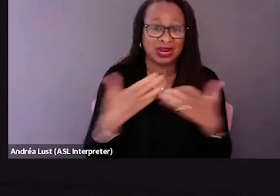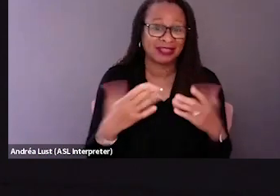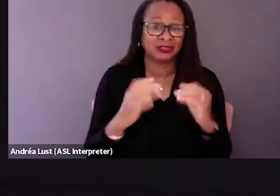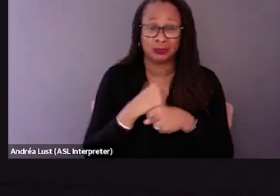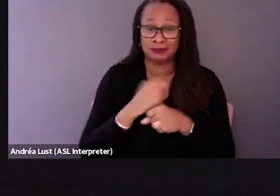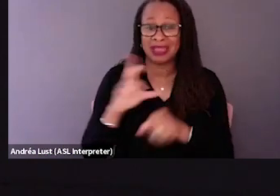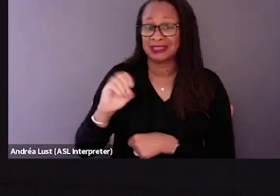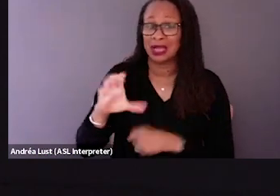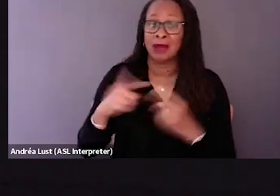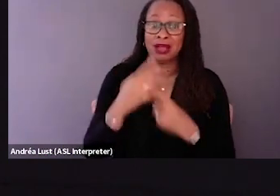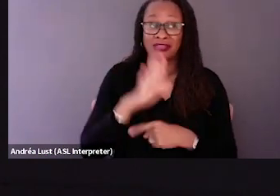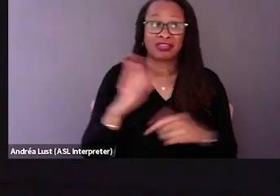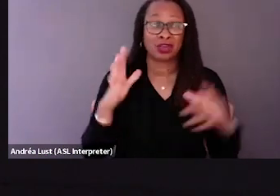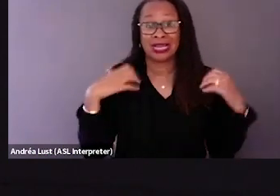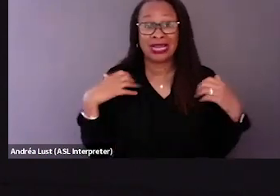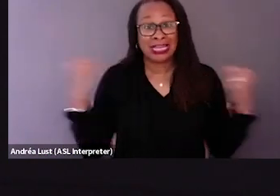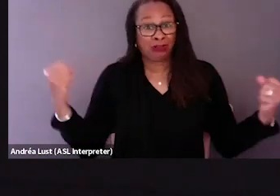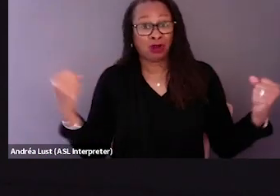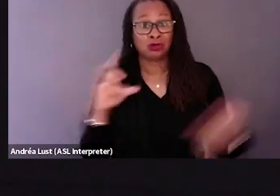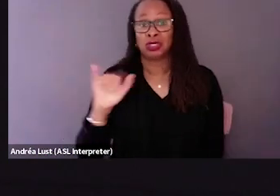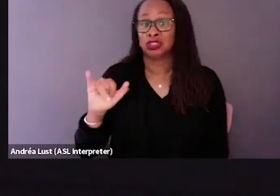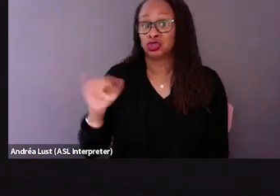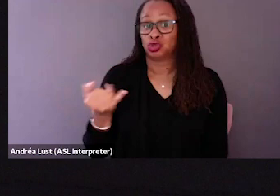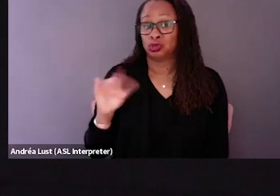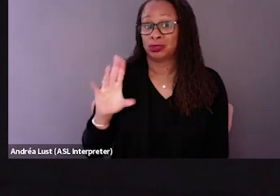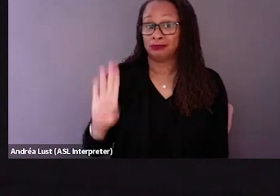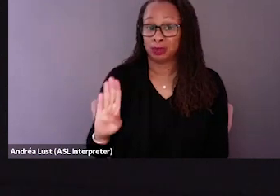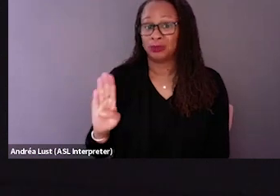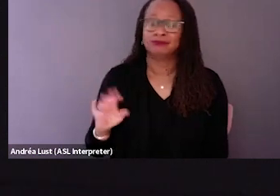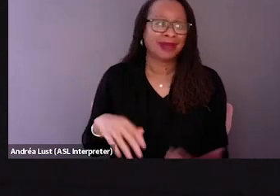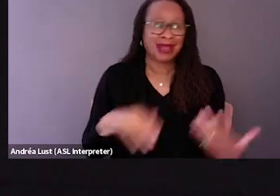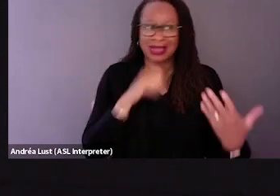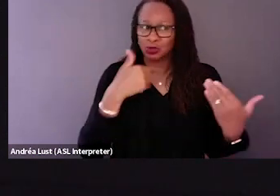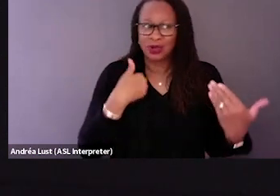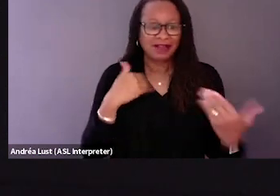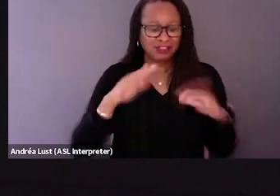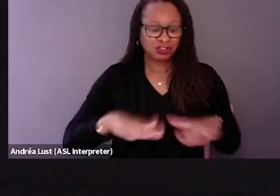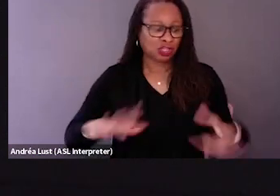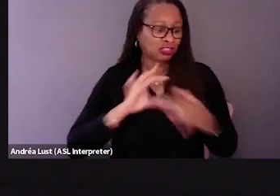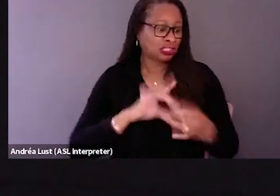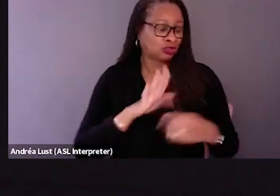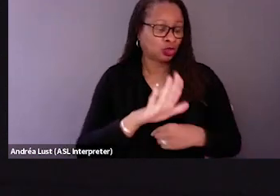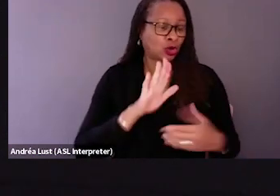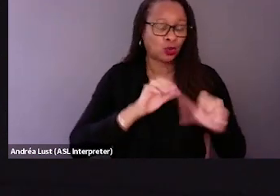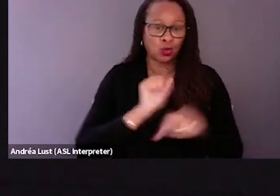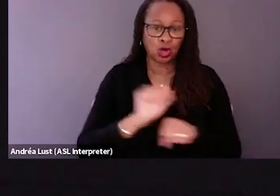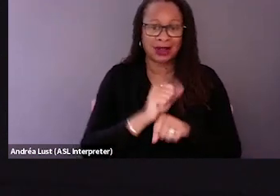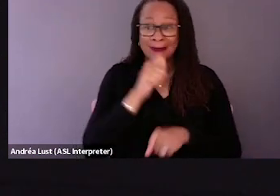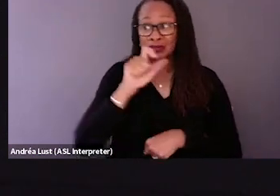about their hero, Judy Blume and I'm not one of them. I don't have this deep childhood nostalgic connection to her work. I'm not sure if I'm the right person."